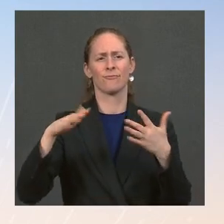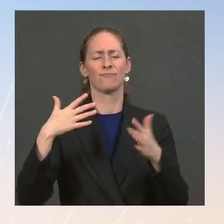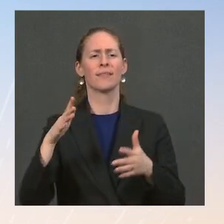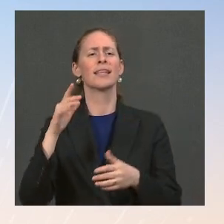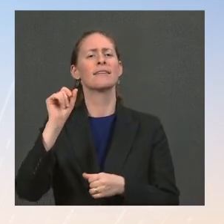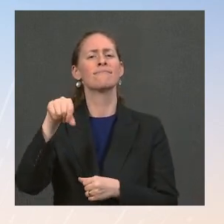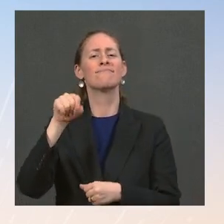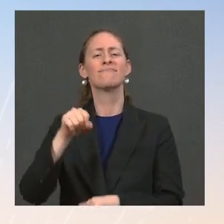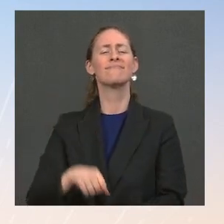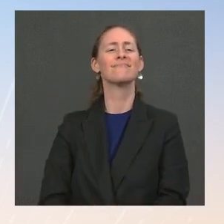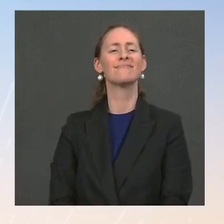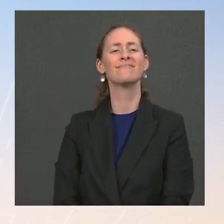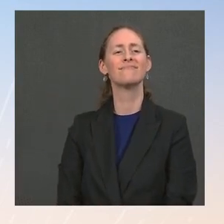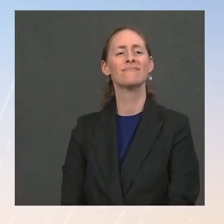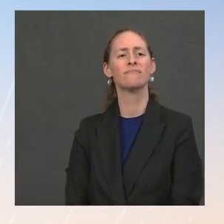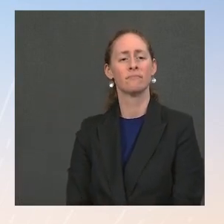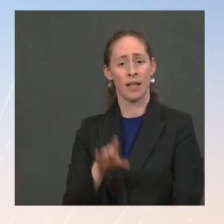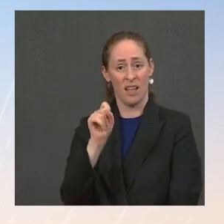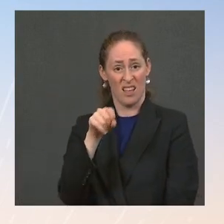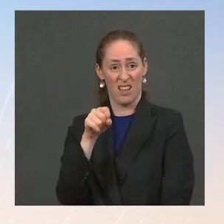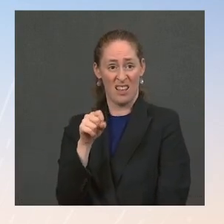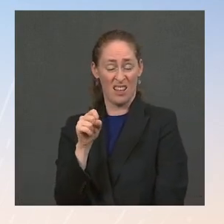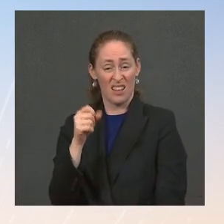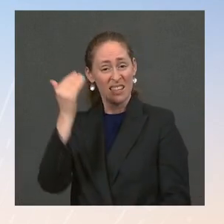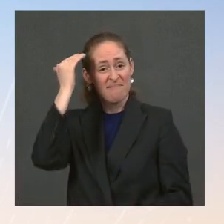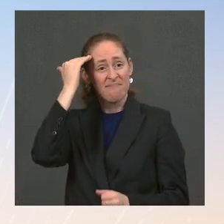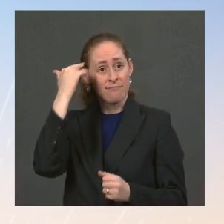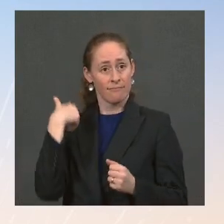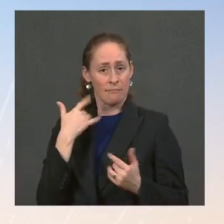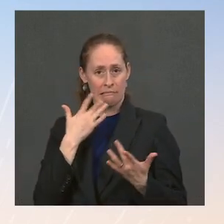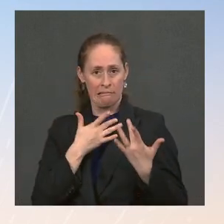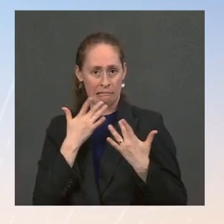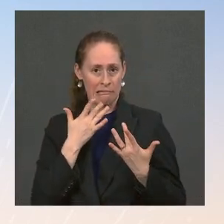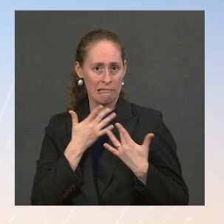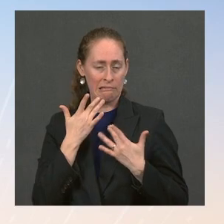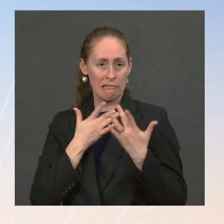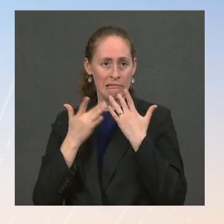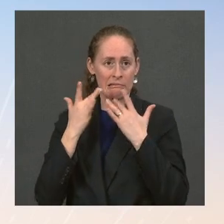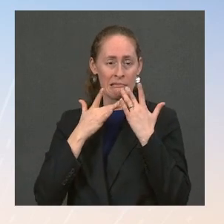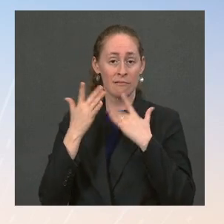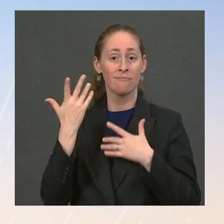One of those issues, as we know, was related to Hurricane Ida and the impacts in the region,